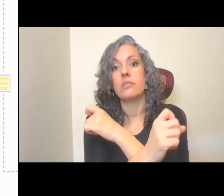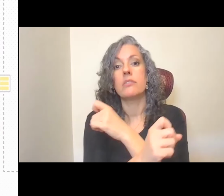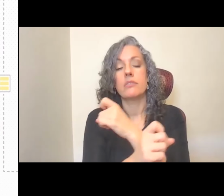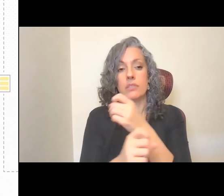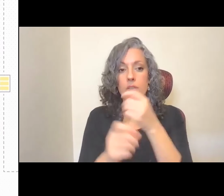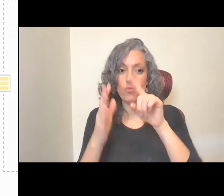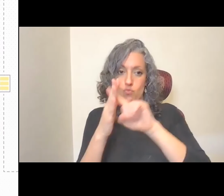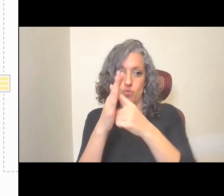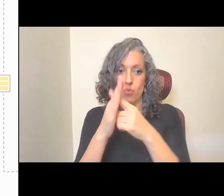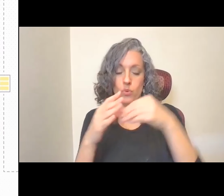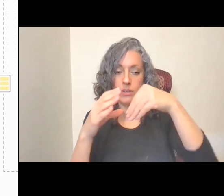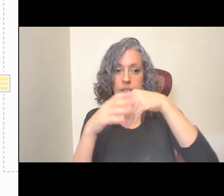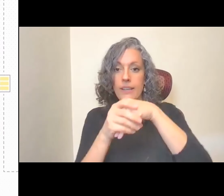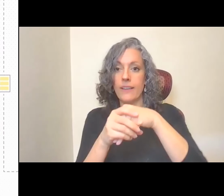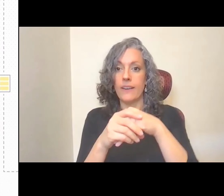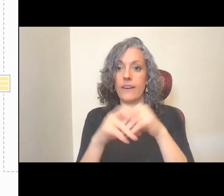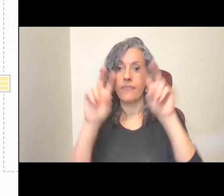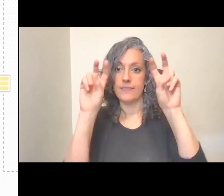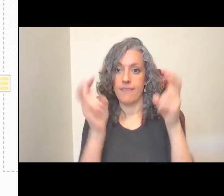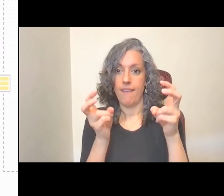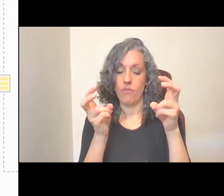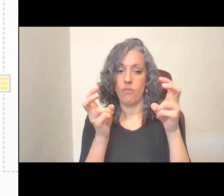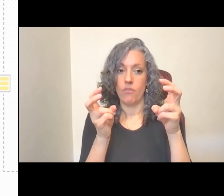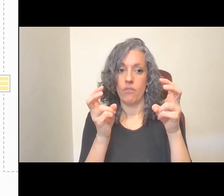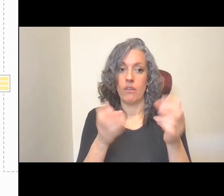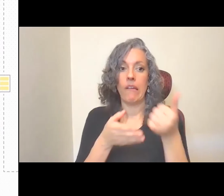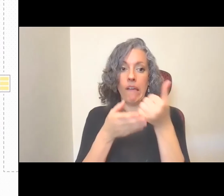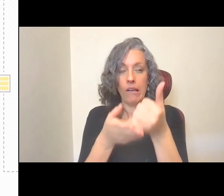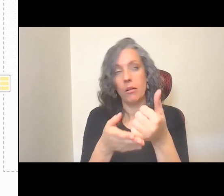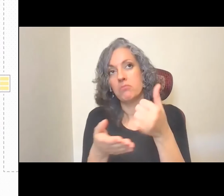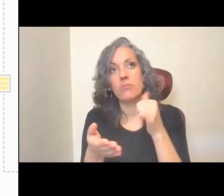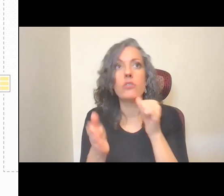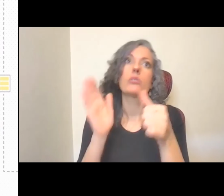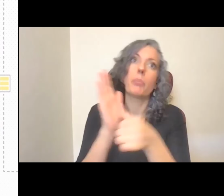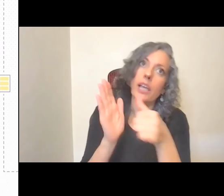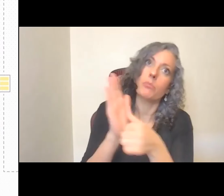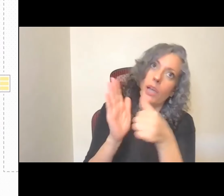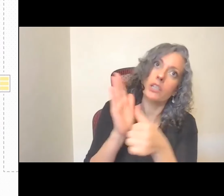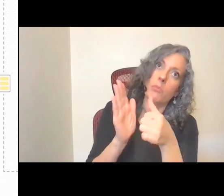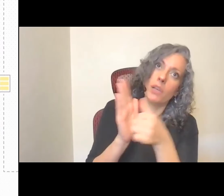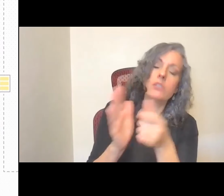our page title they not just like pages, like specific static pages, we have like